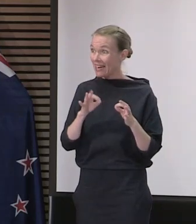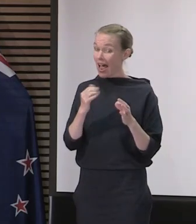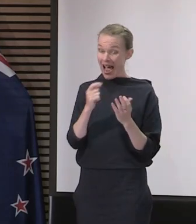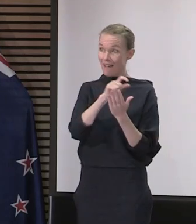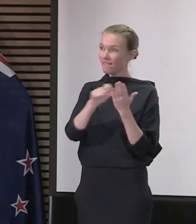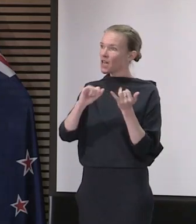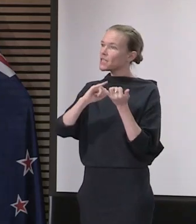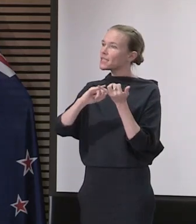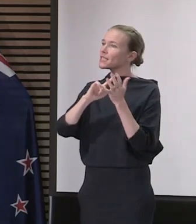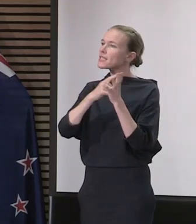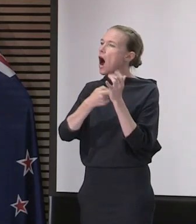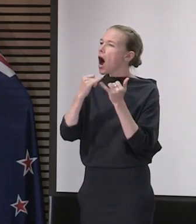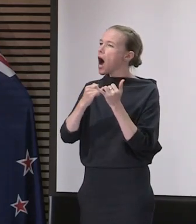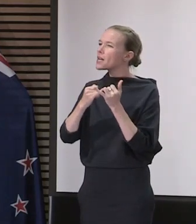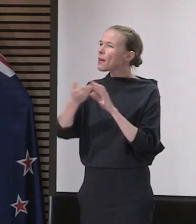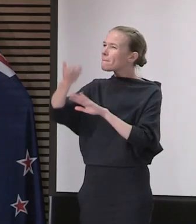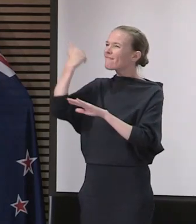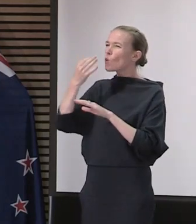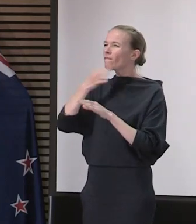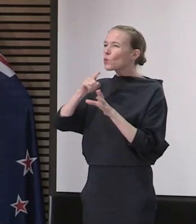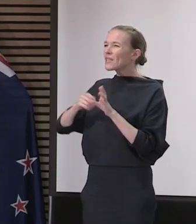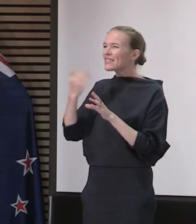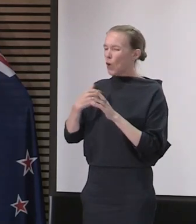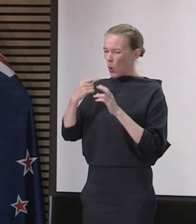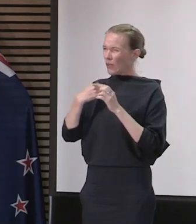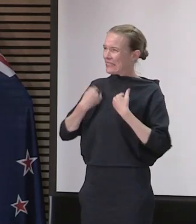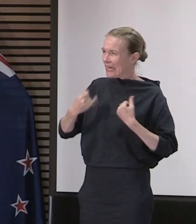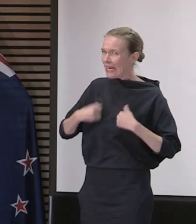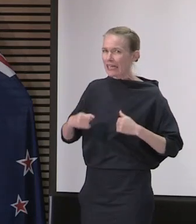plan... . Is there a case after this crisis